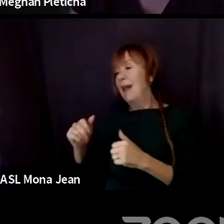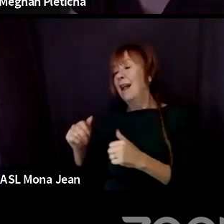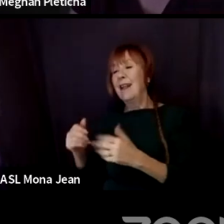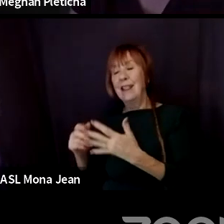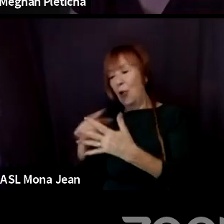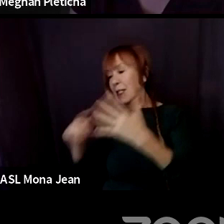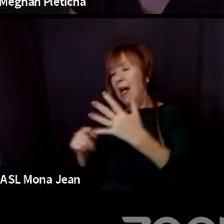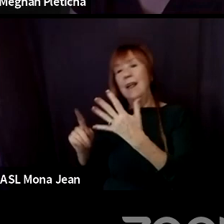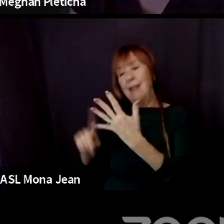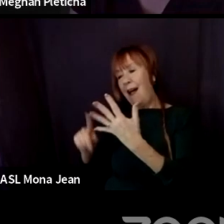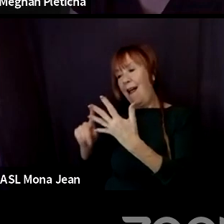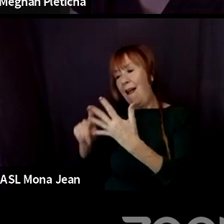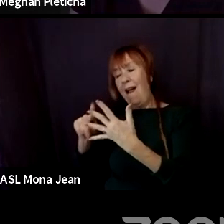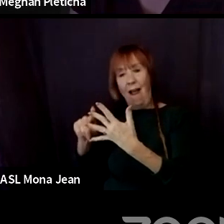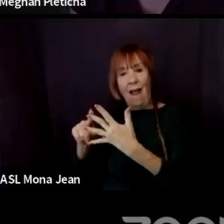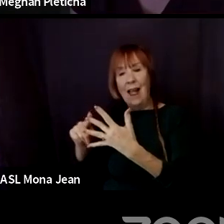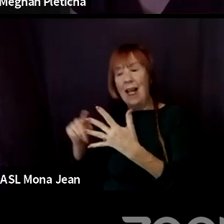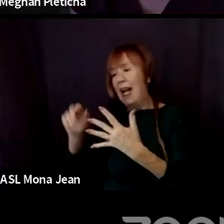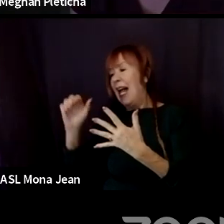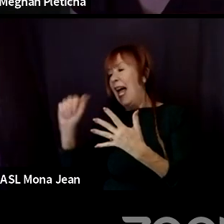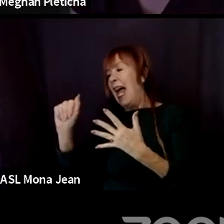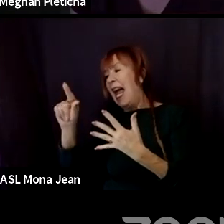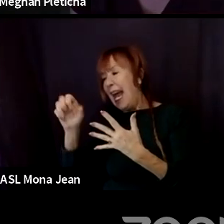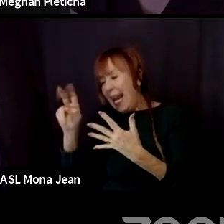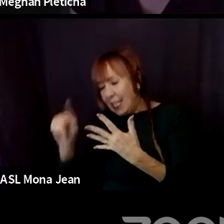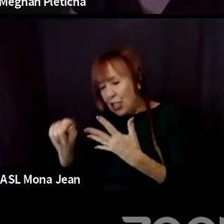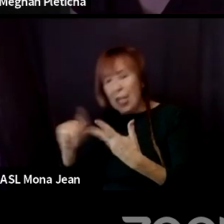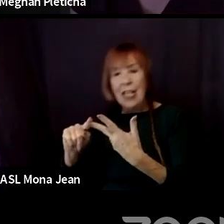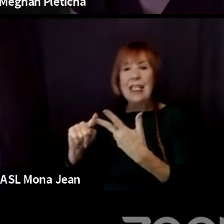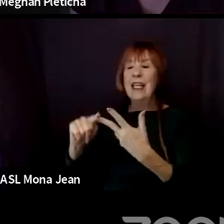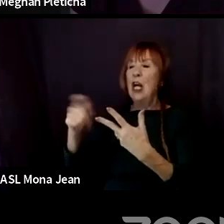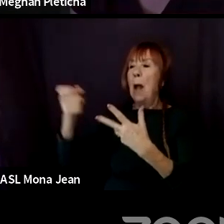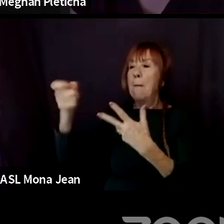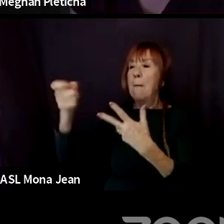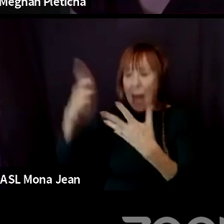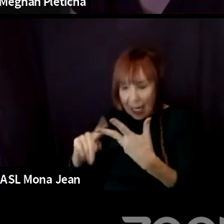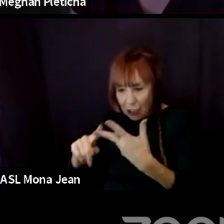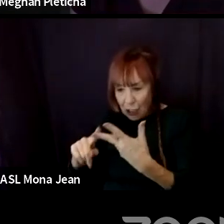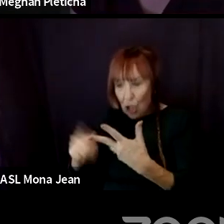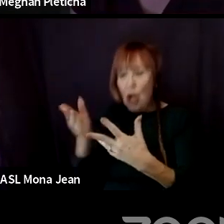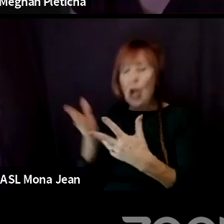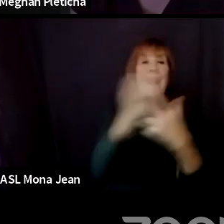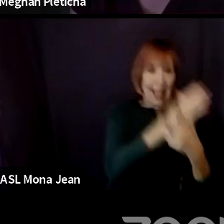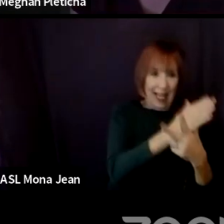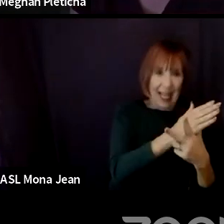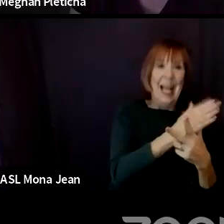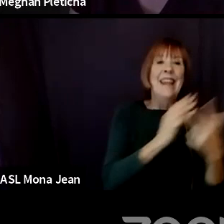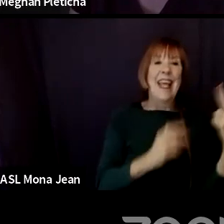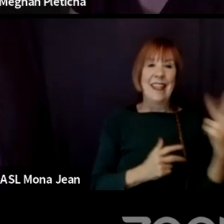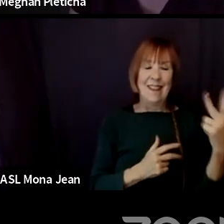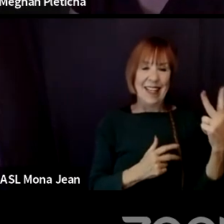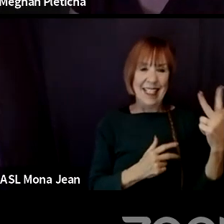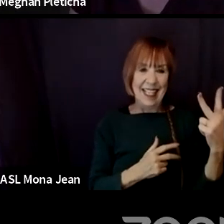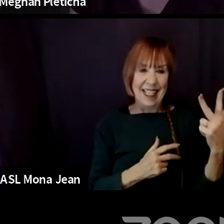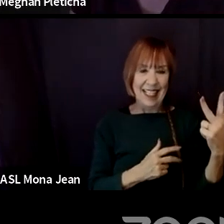So, there is kind of a hierarchy like maybe, like Jamey said, "You start off with the cheerleaders, "then you go to your peers and then you buckle down